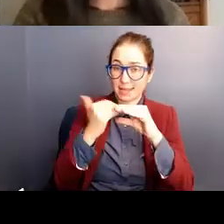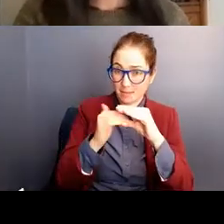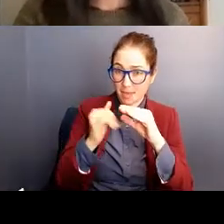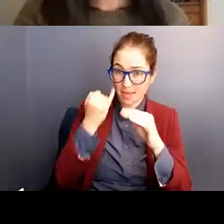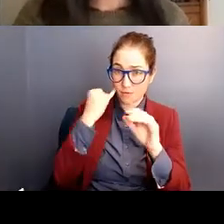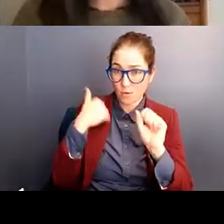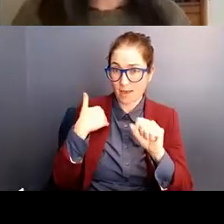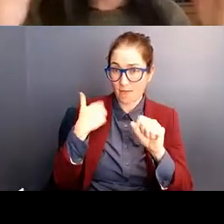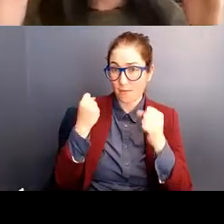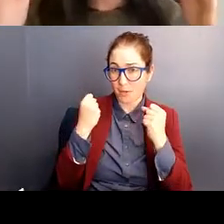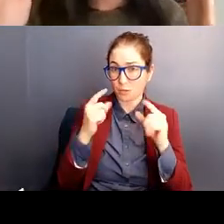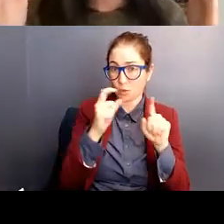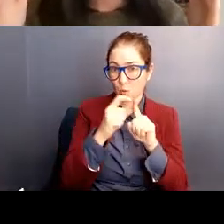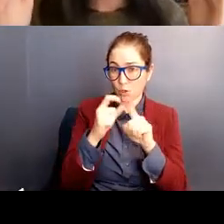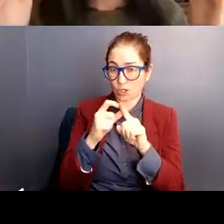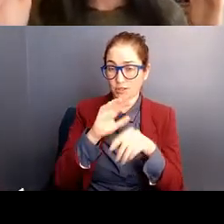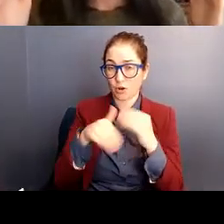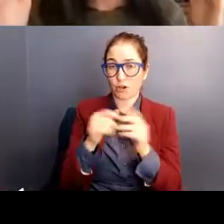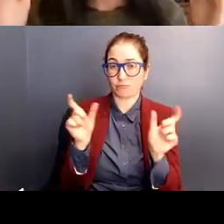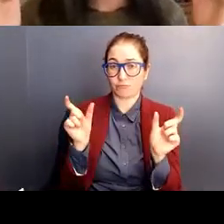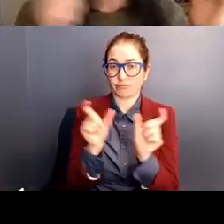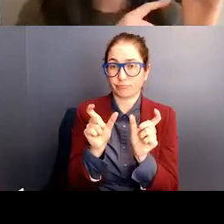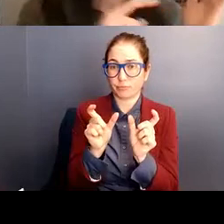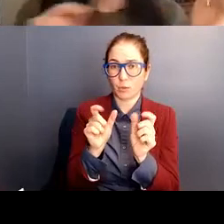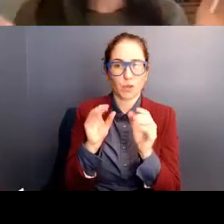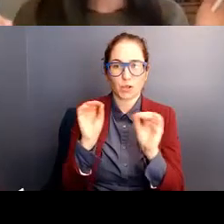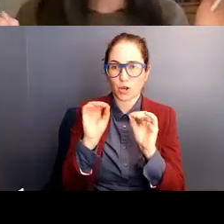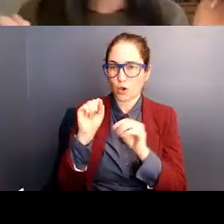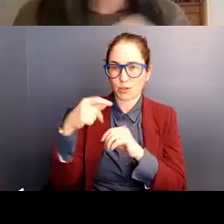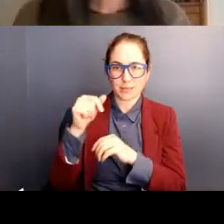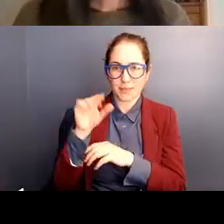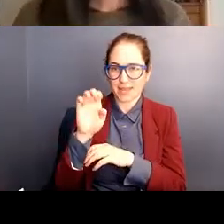words that we scrunch together without spaces and that are not capitalized,